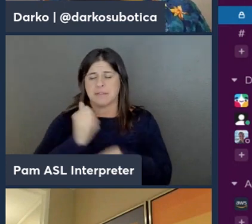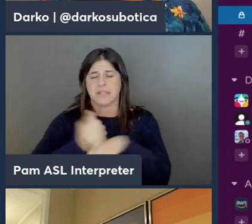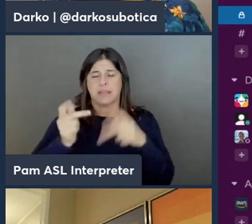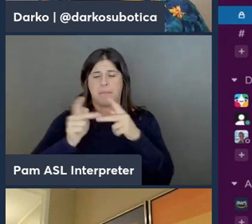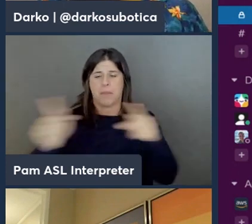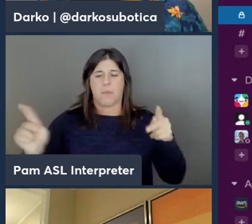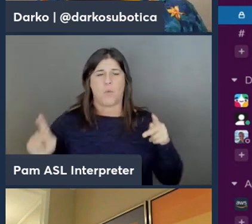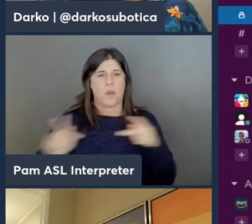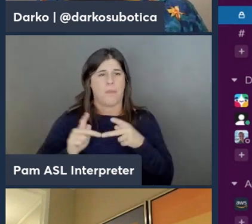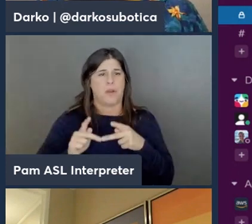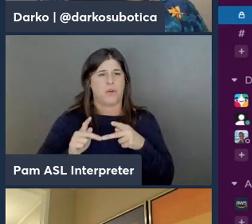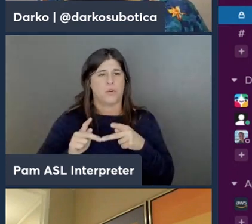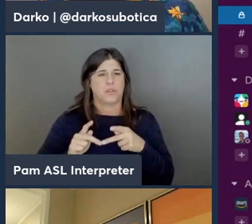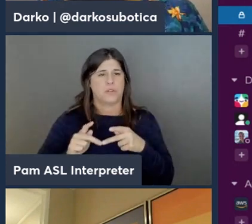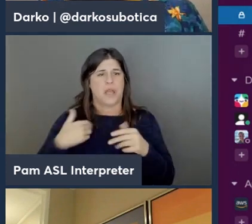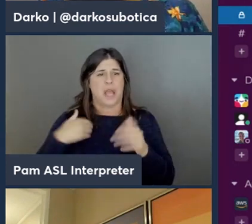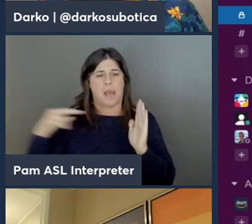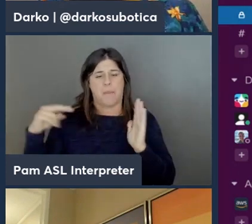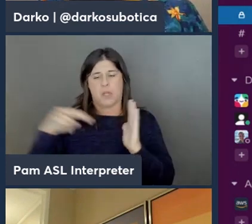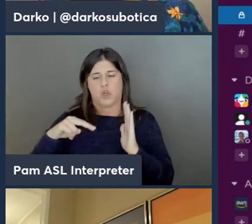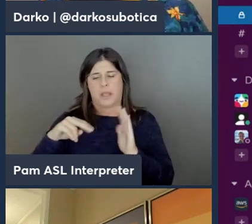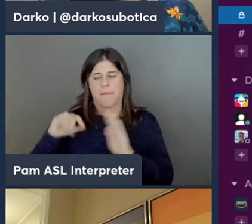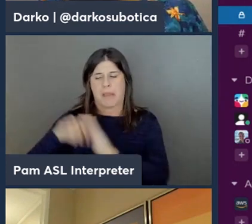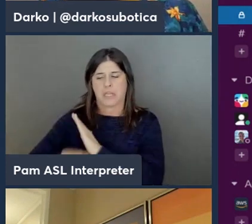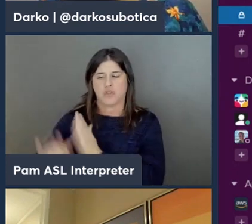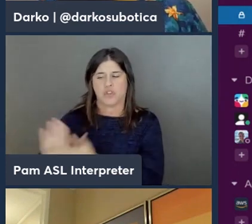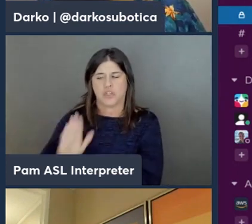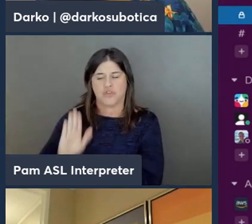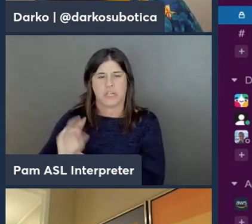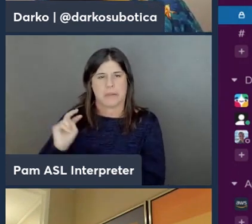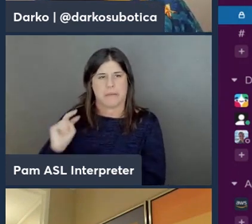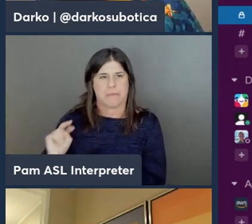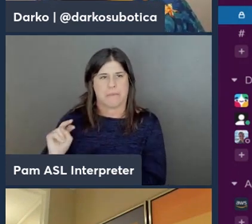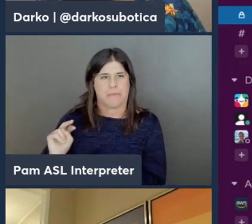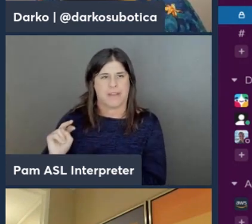and I'm going to quickly look up my cheat sheet here. The instance ID is,